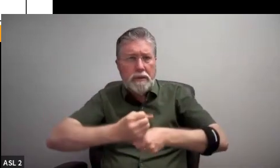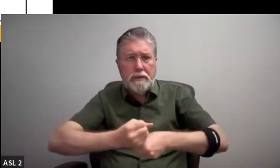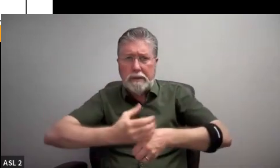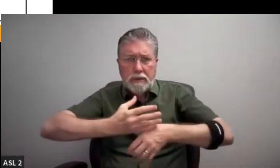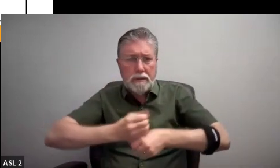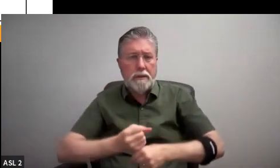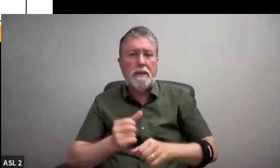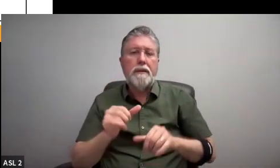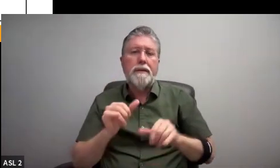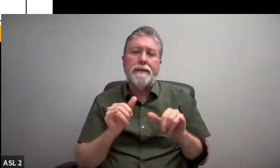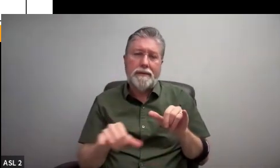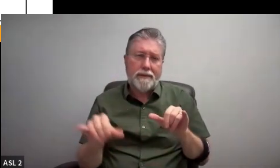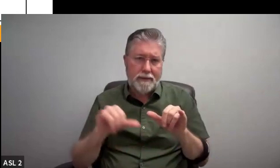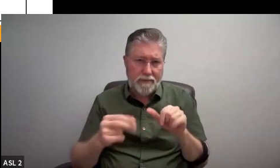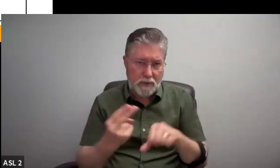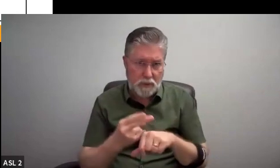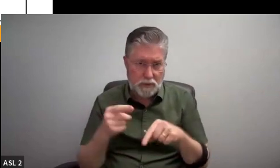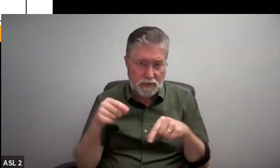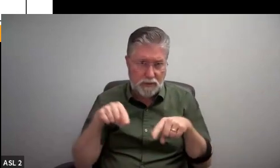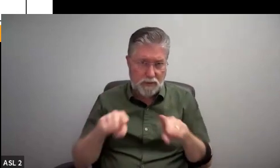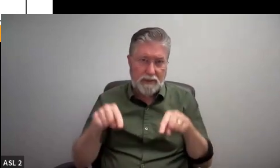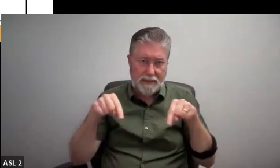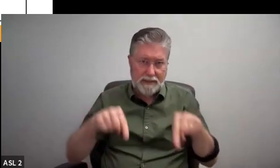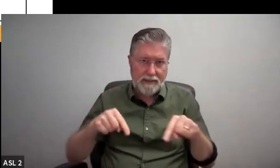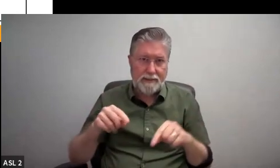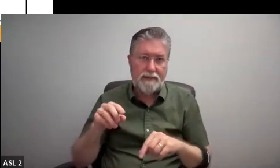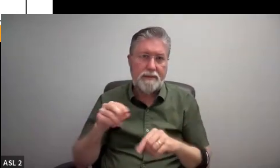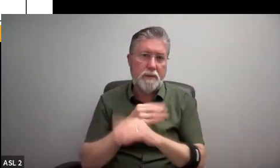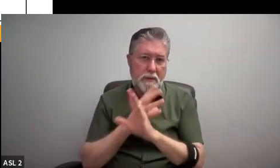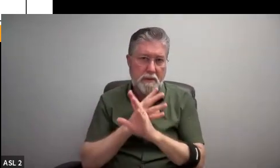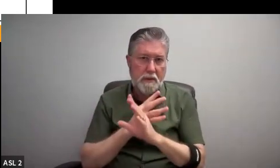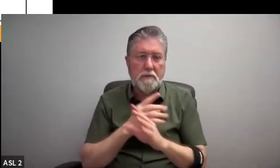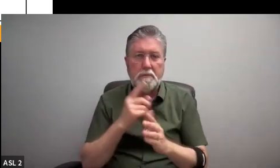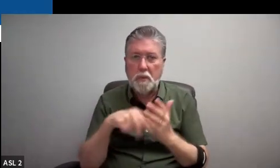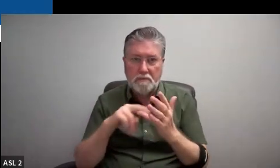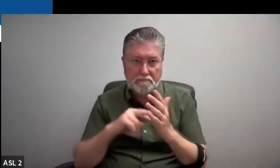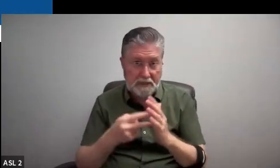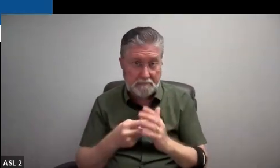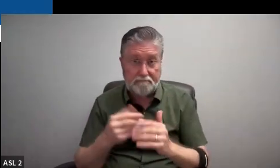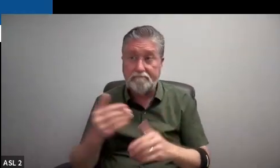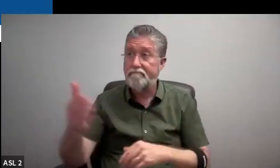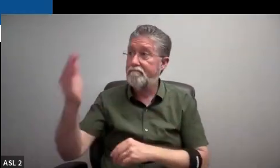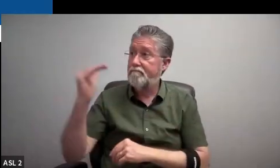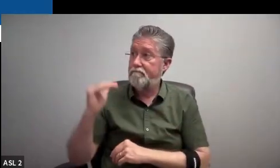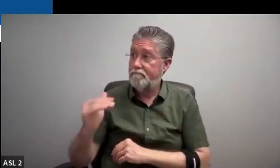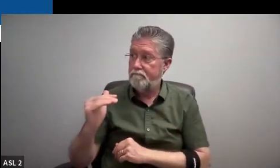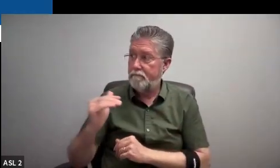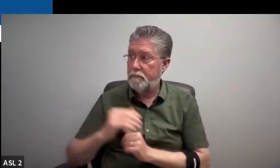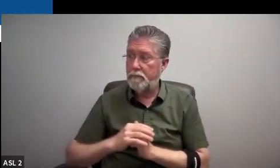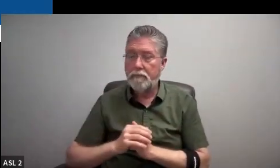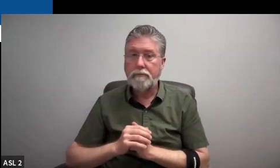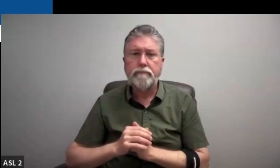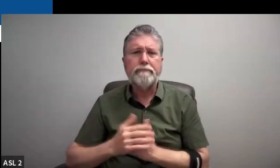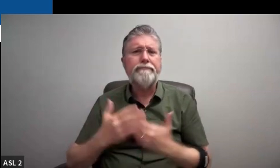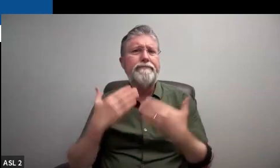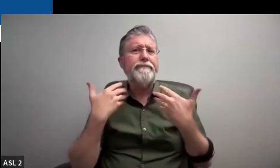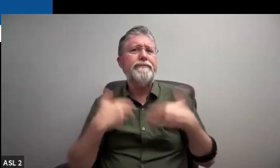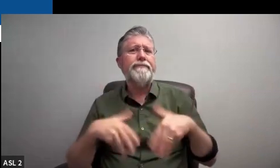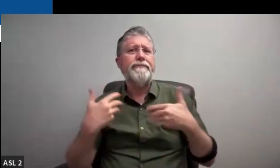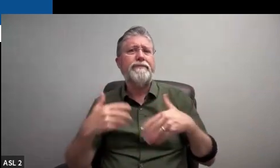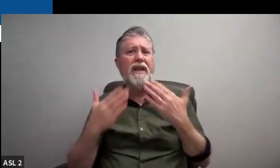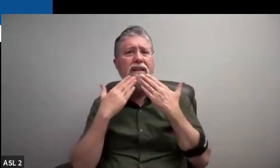used for this webinar today. Next slide. I want to thank you for your interest in